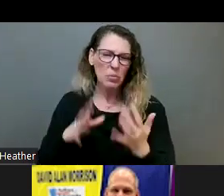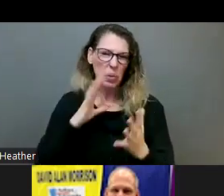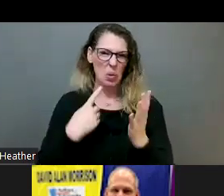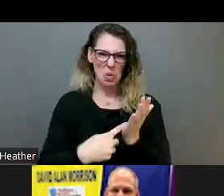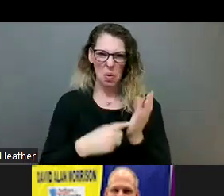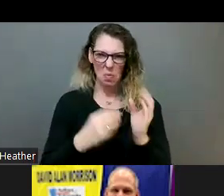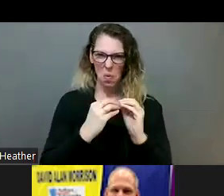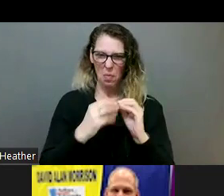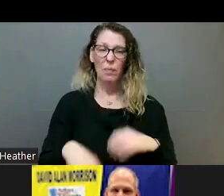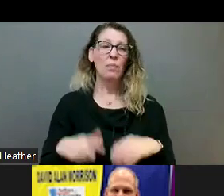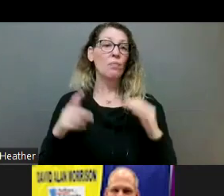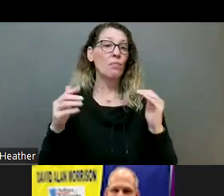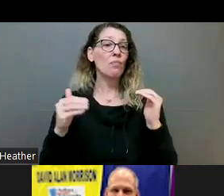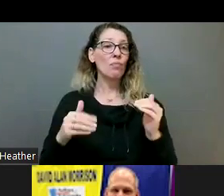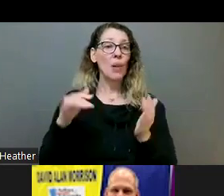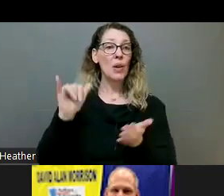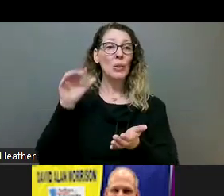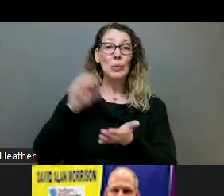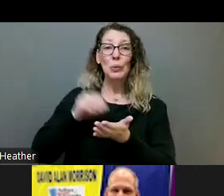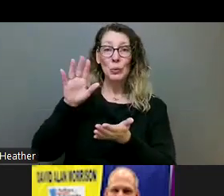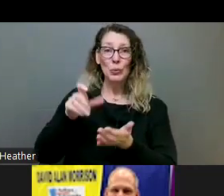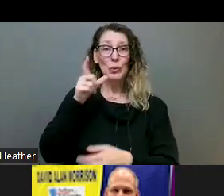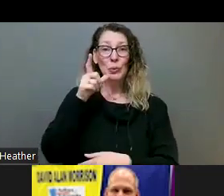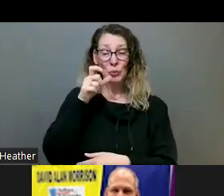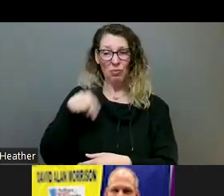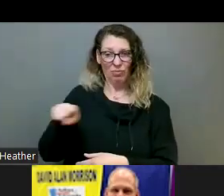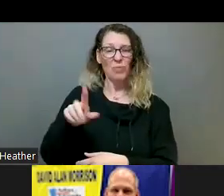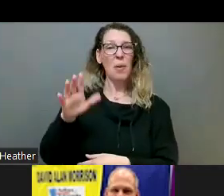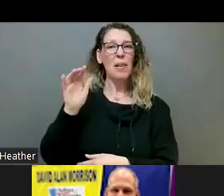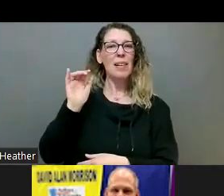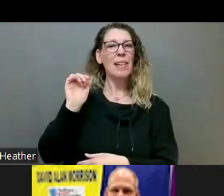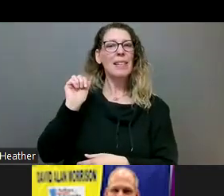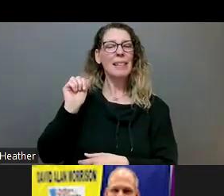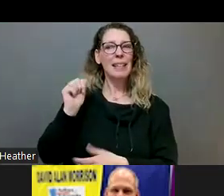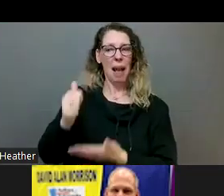are our best partners to understand the barriers to attendance, the purpose of